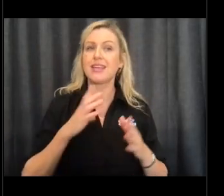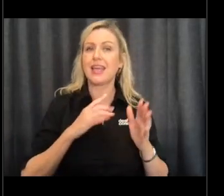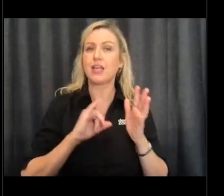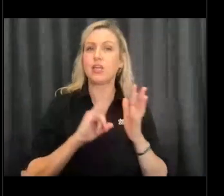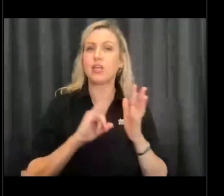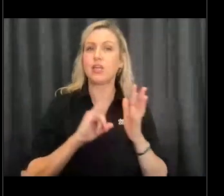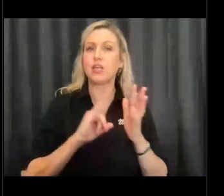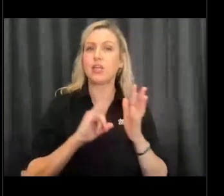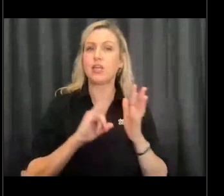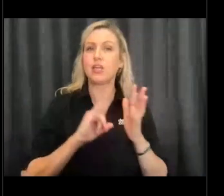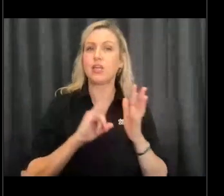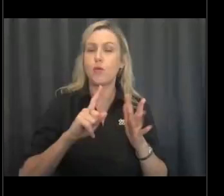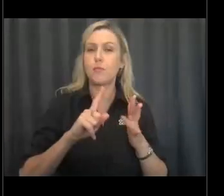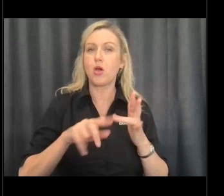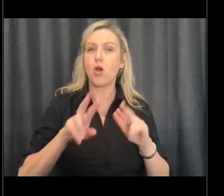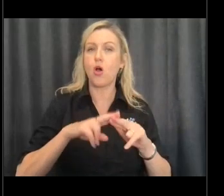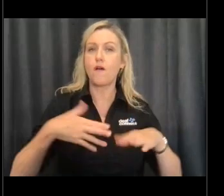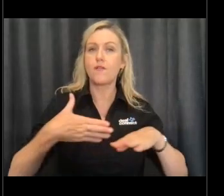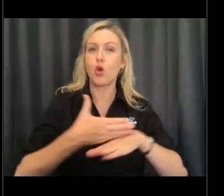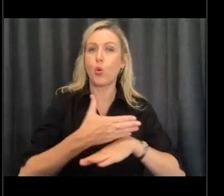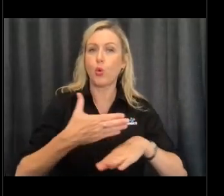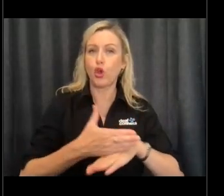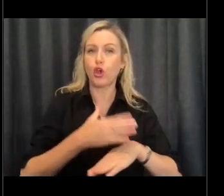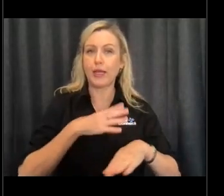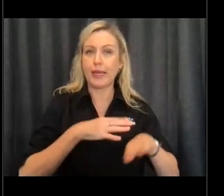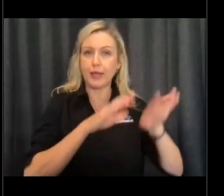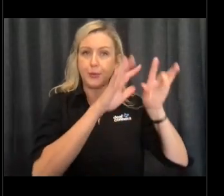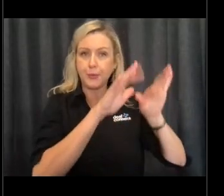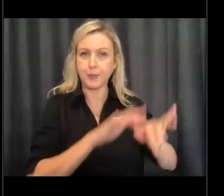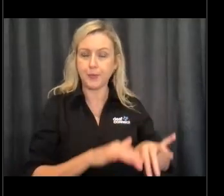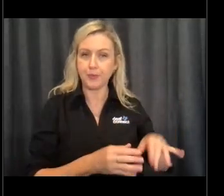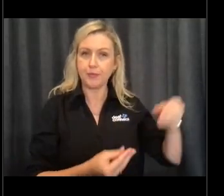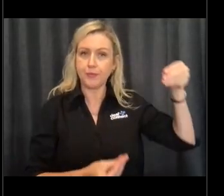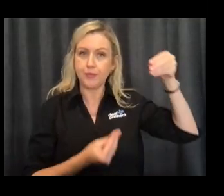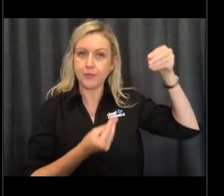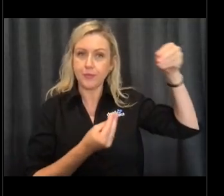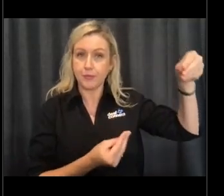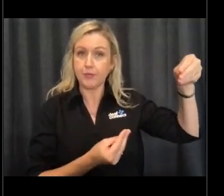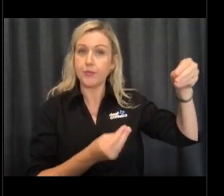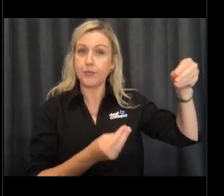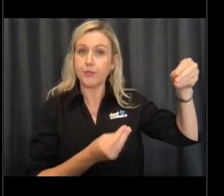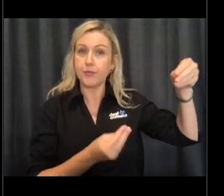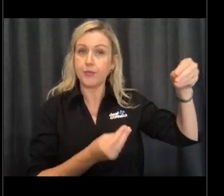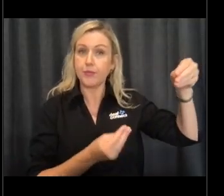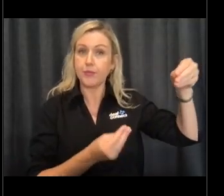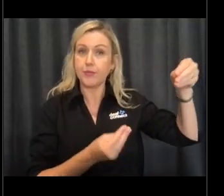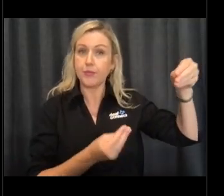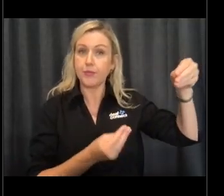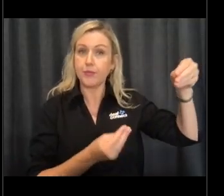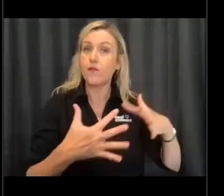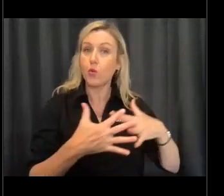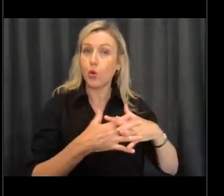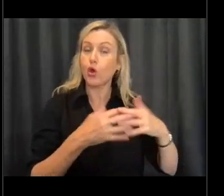together. Now, scope of works documents, I find, scare a lot of people and generally scare a lot